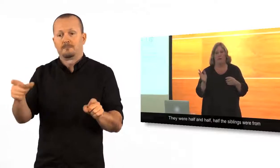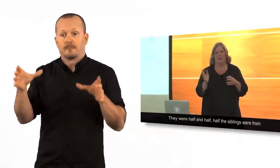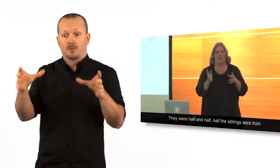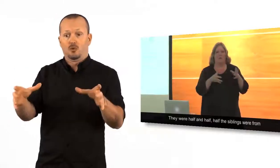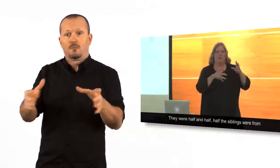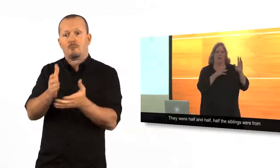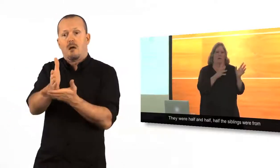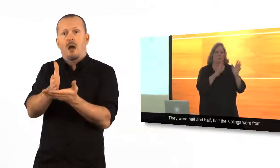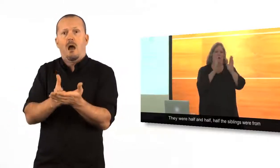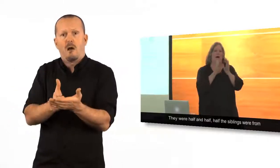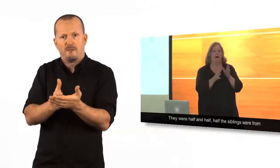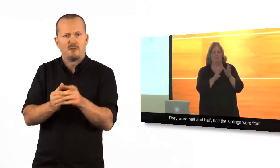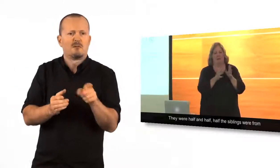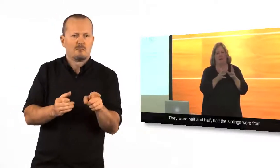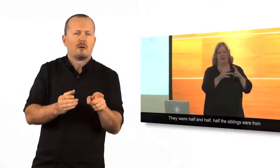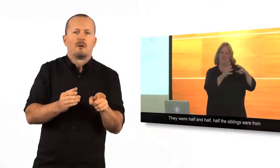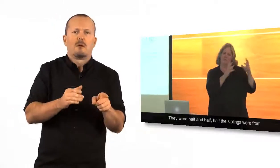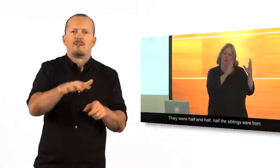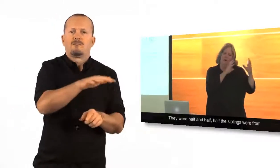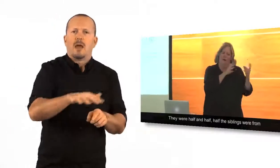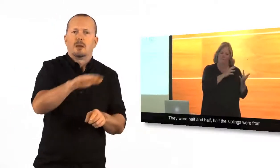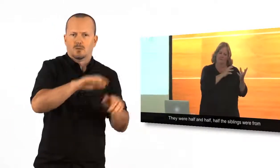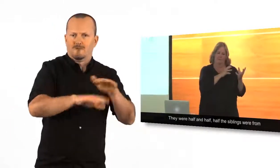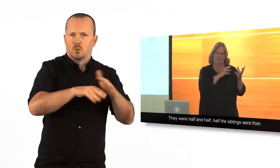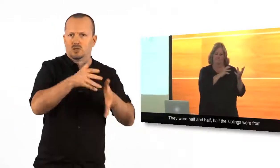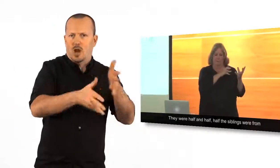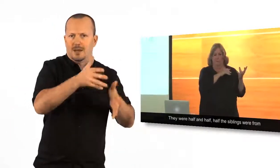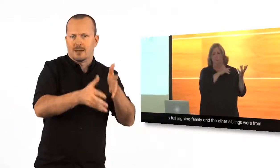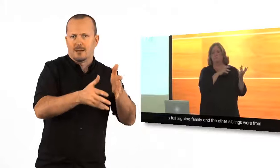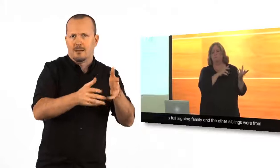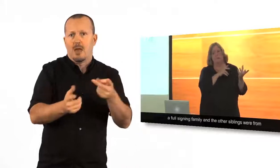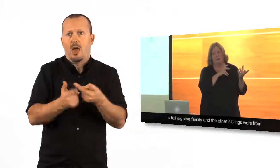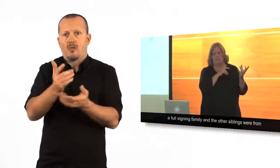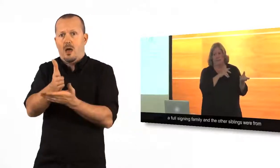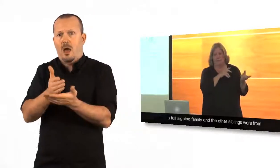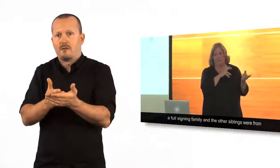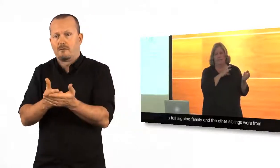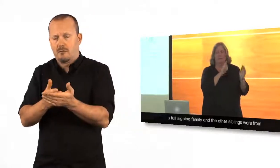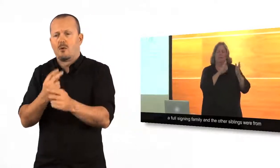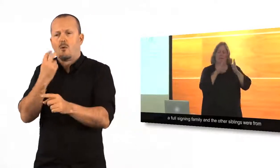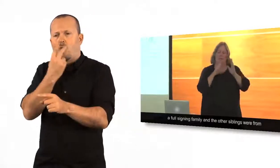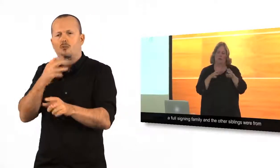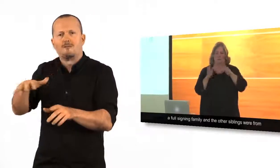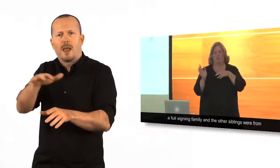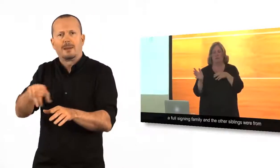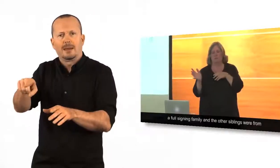They were half and half, half the siblings were from a full signing family and the other siblings